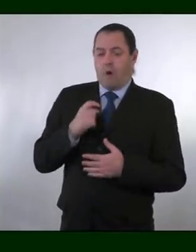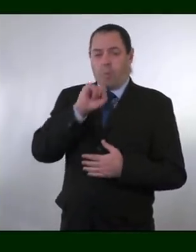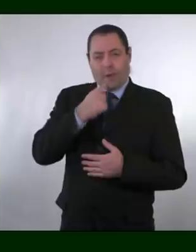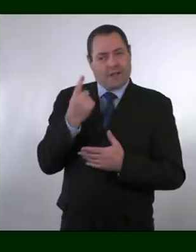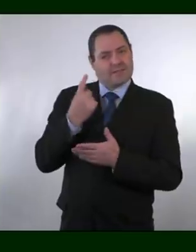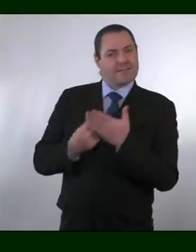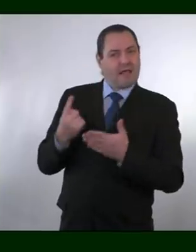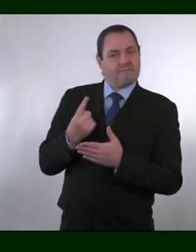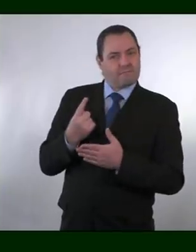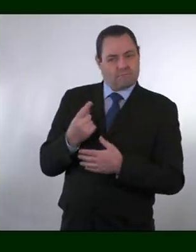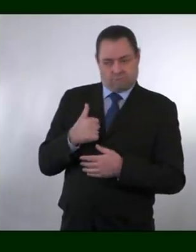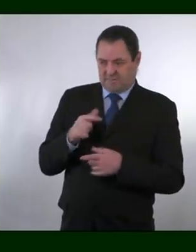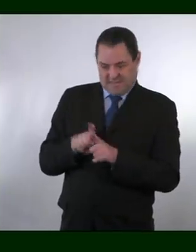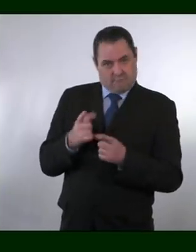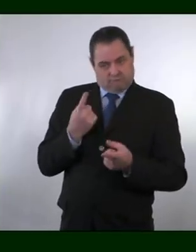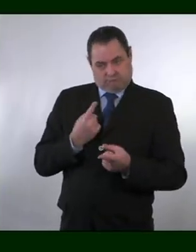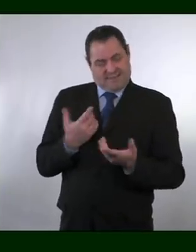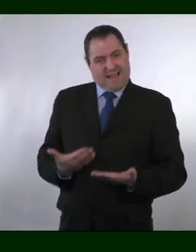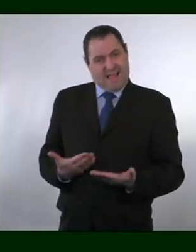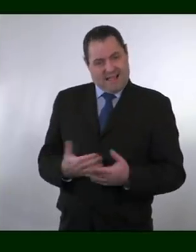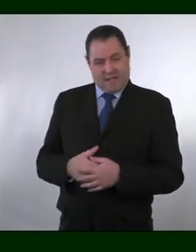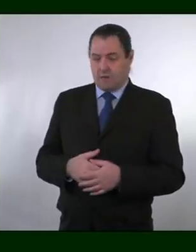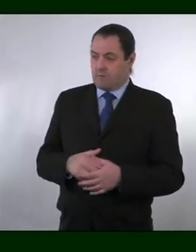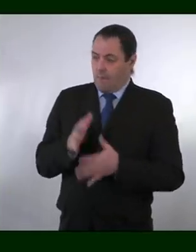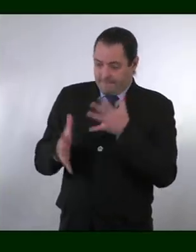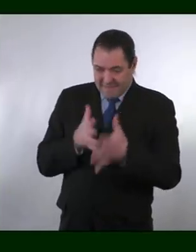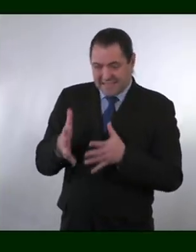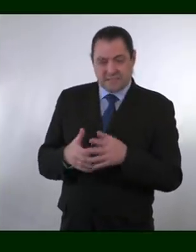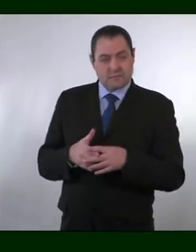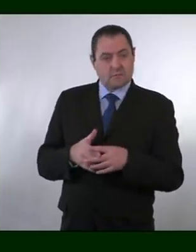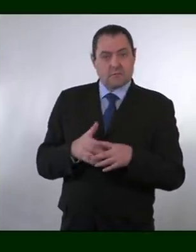so that the firms, professions and businesses that the right hon. and learned Gentleman talks about